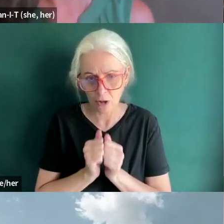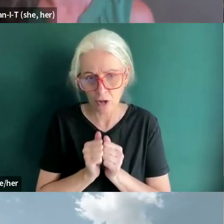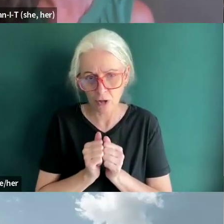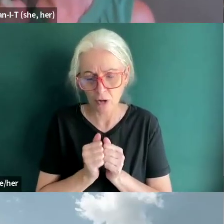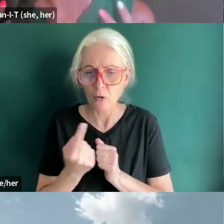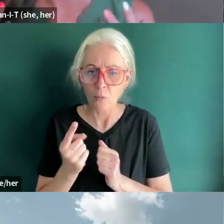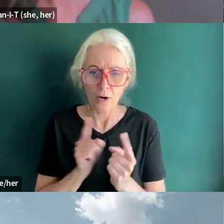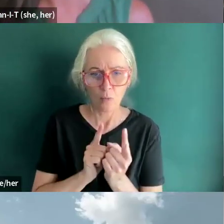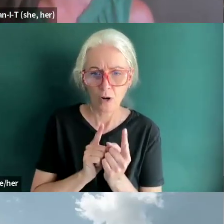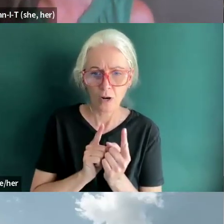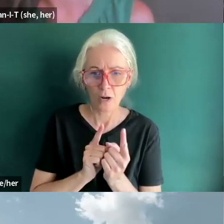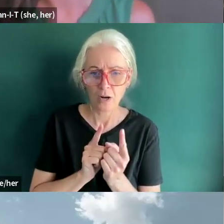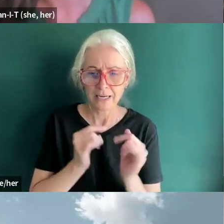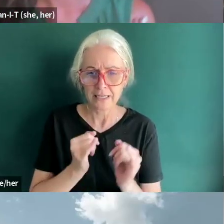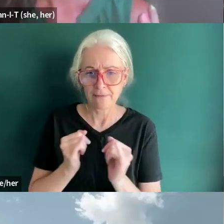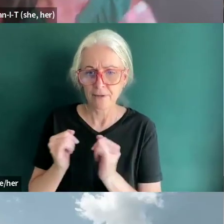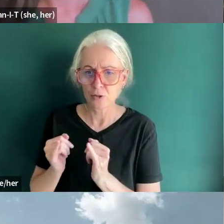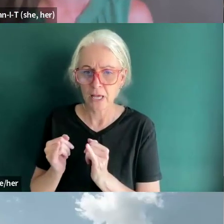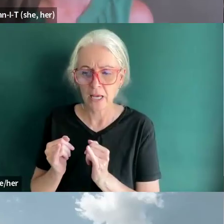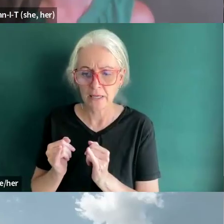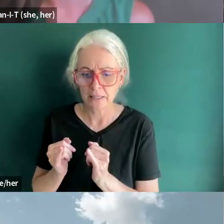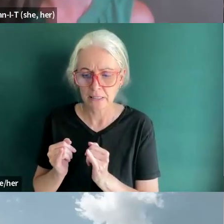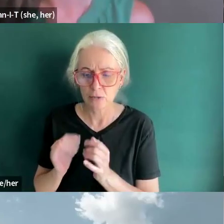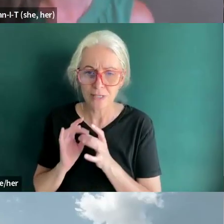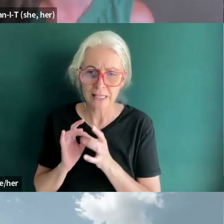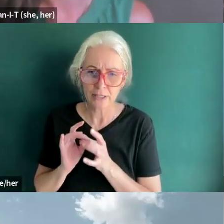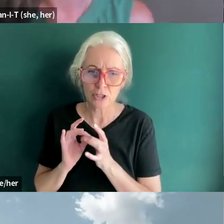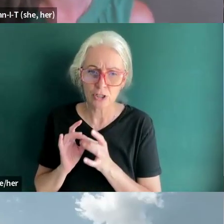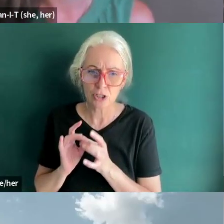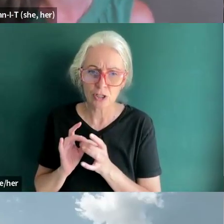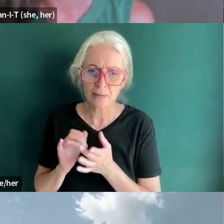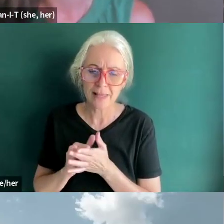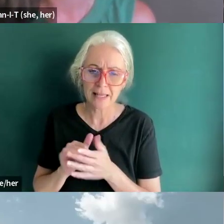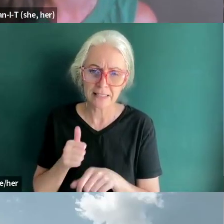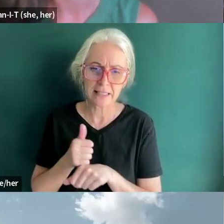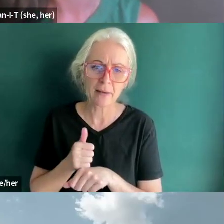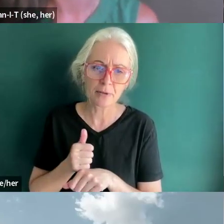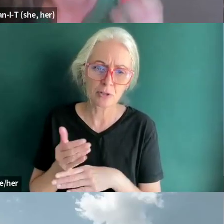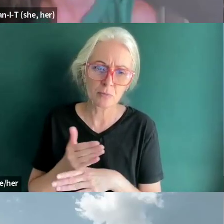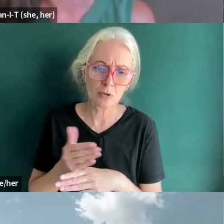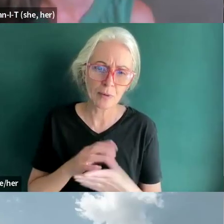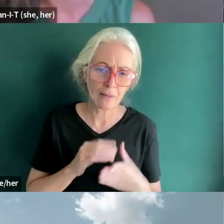one-on-one, individualized, you know, relationship that is established between the learner and the